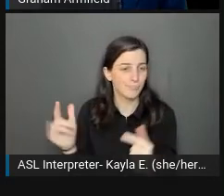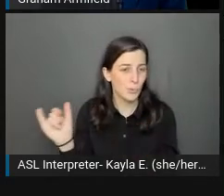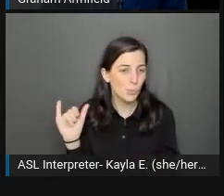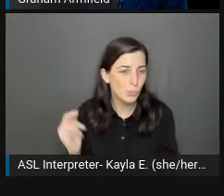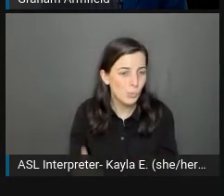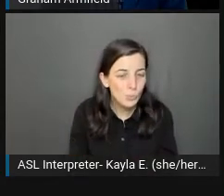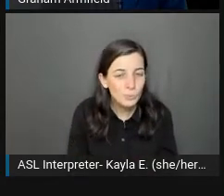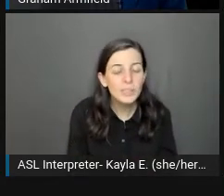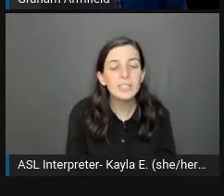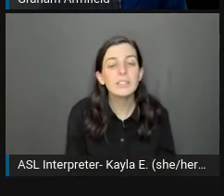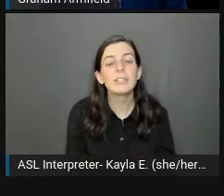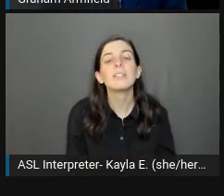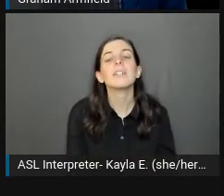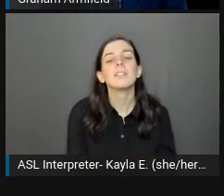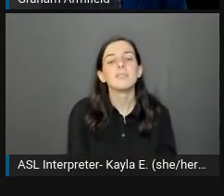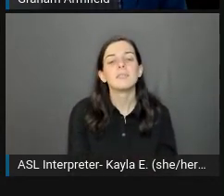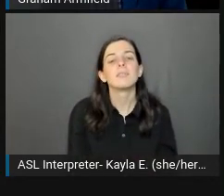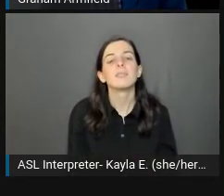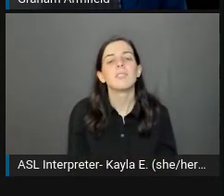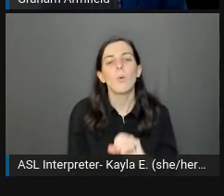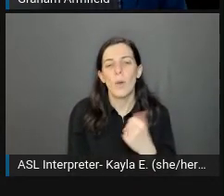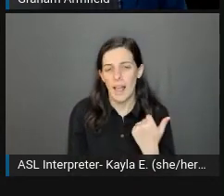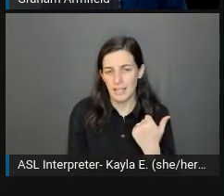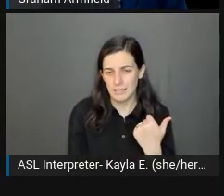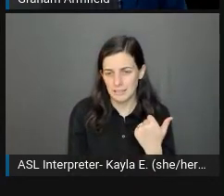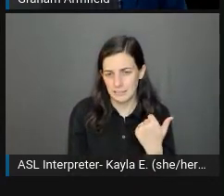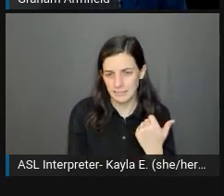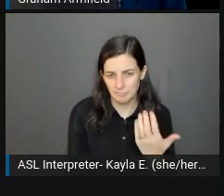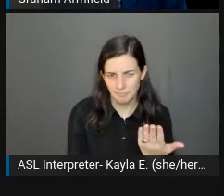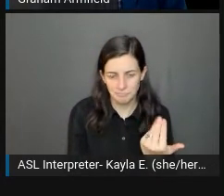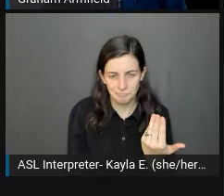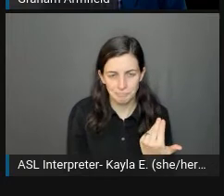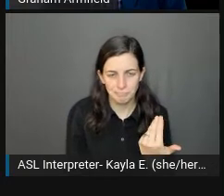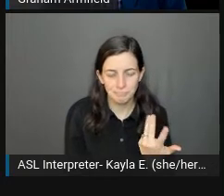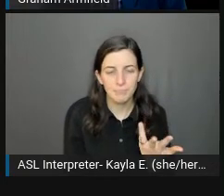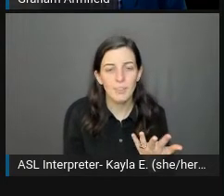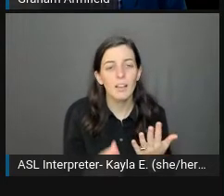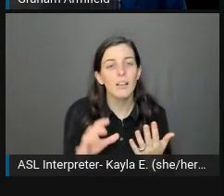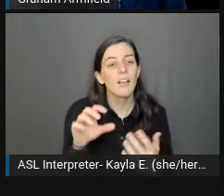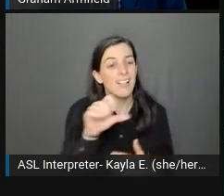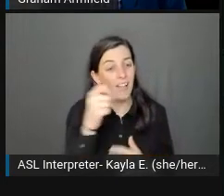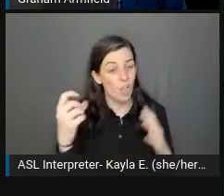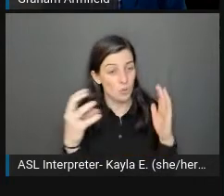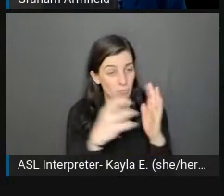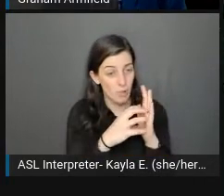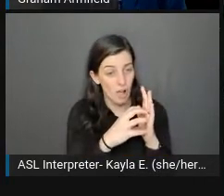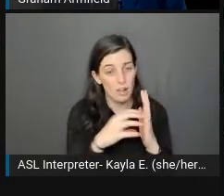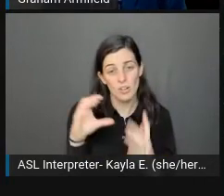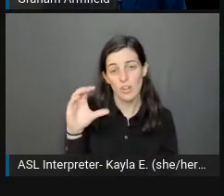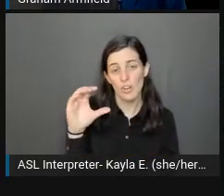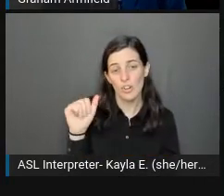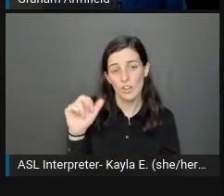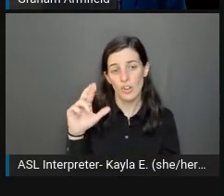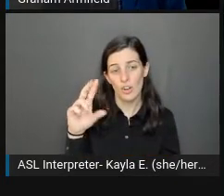What else have we got on this page? The other block I've chosen is cards and I've put two of these together.